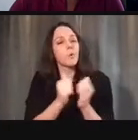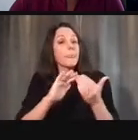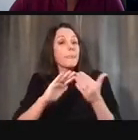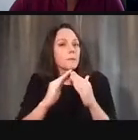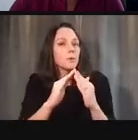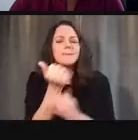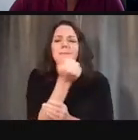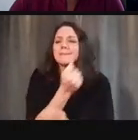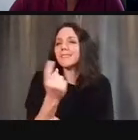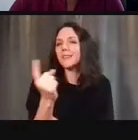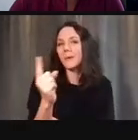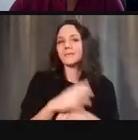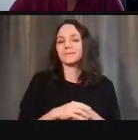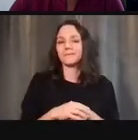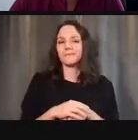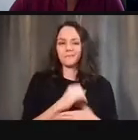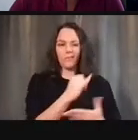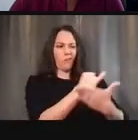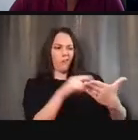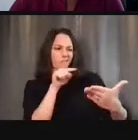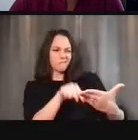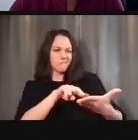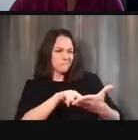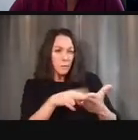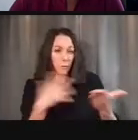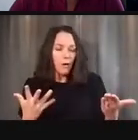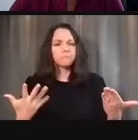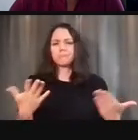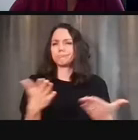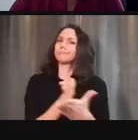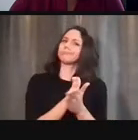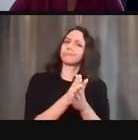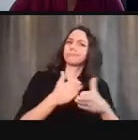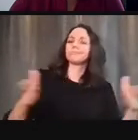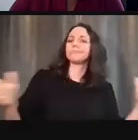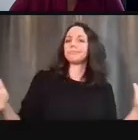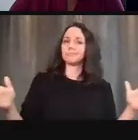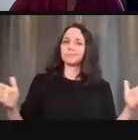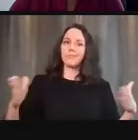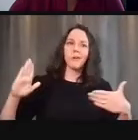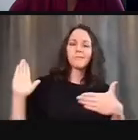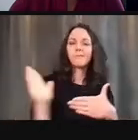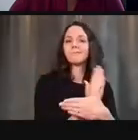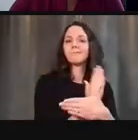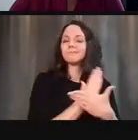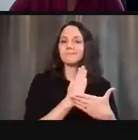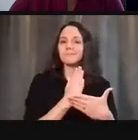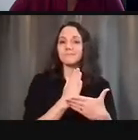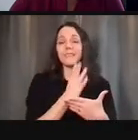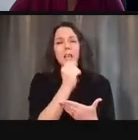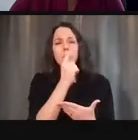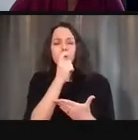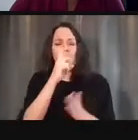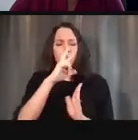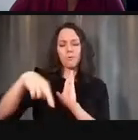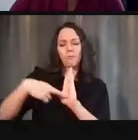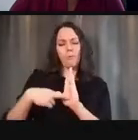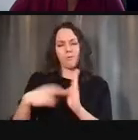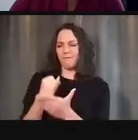And we define art very broadly and the role of the artist very broadly. Next, slide, please.